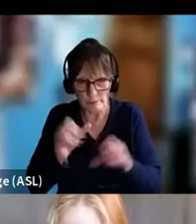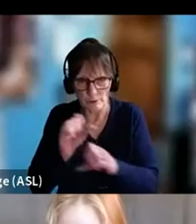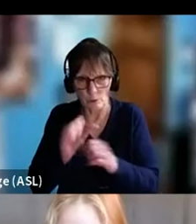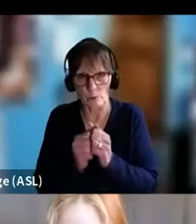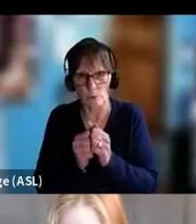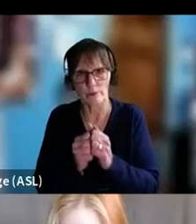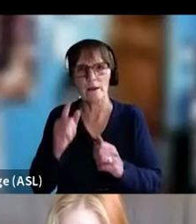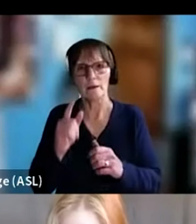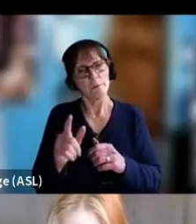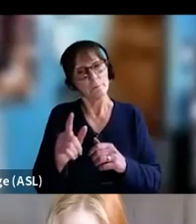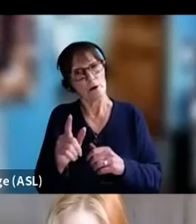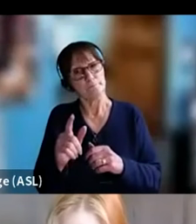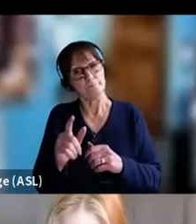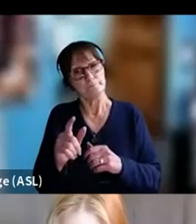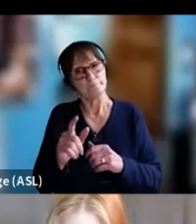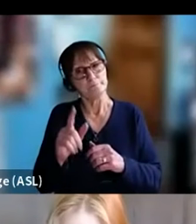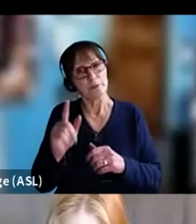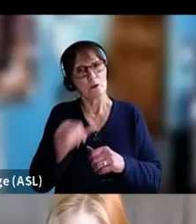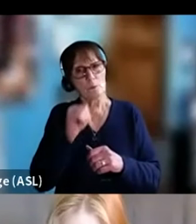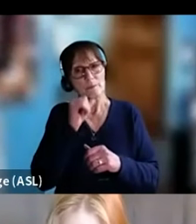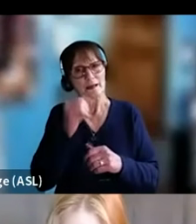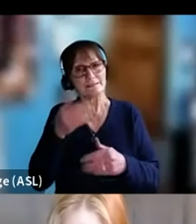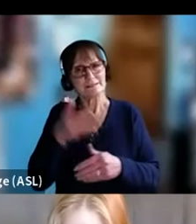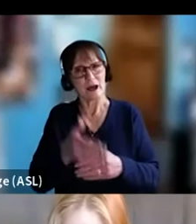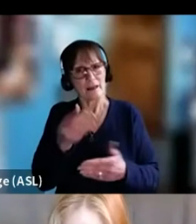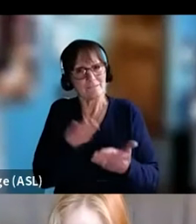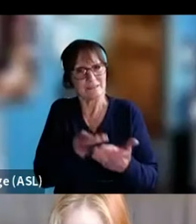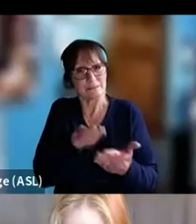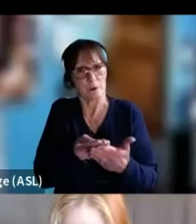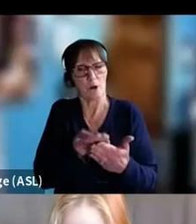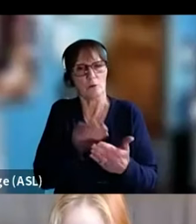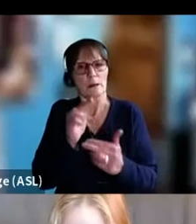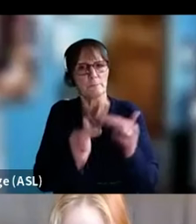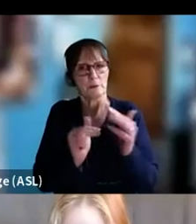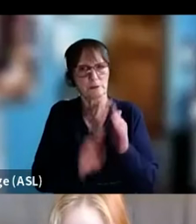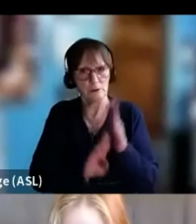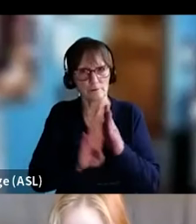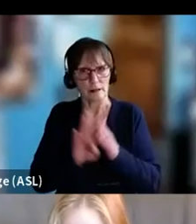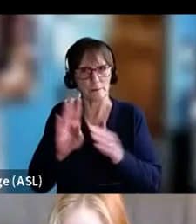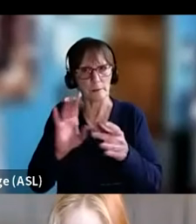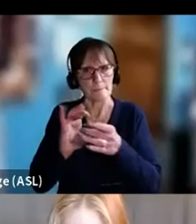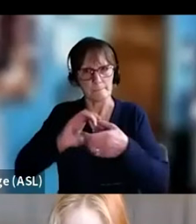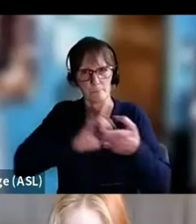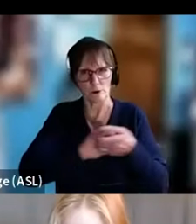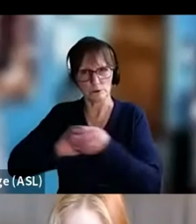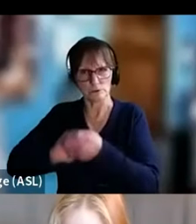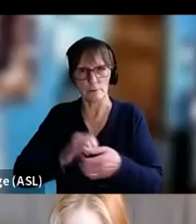With that in mind, I think when that's not feasible, building those partnerships in collaboration, things like harm reduction, trauma-informed care